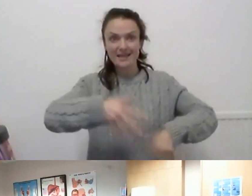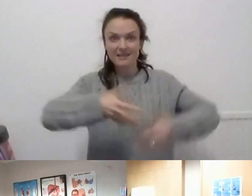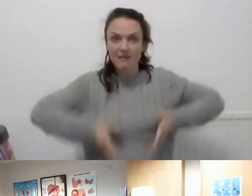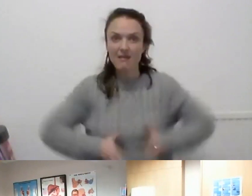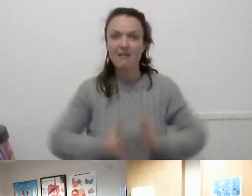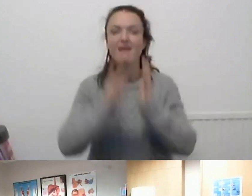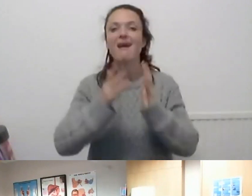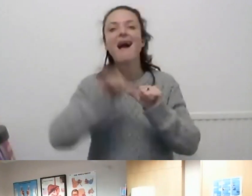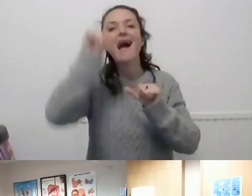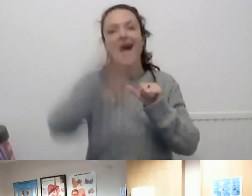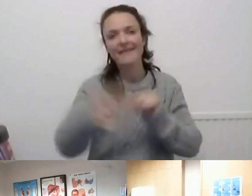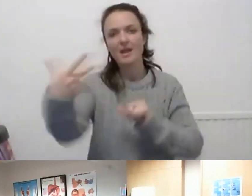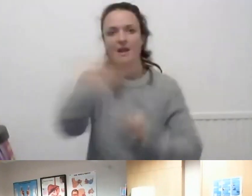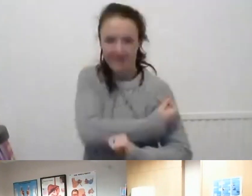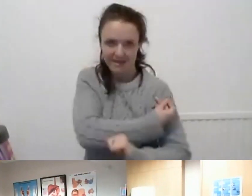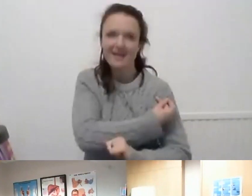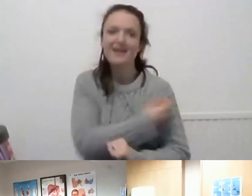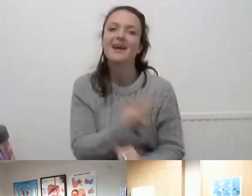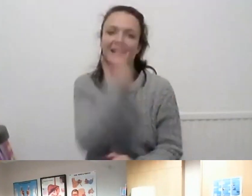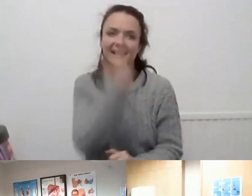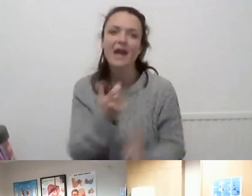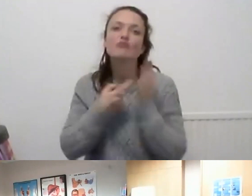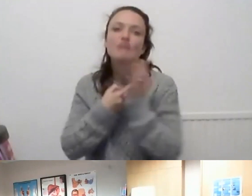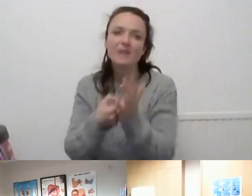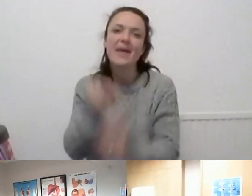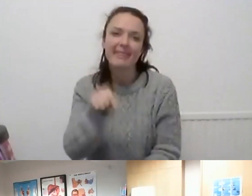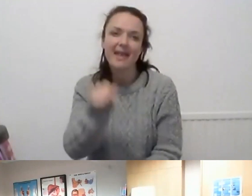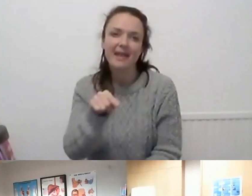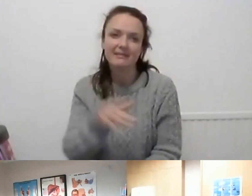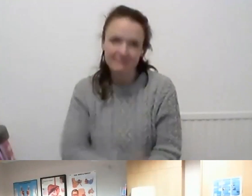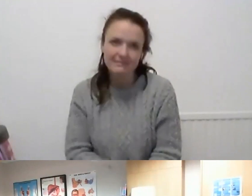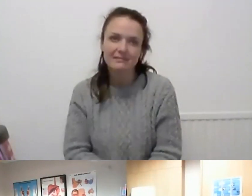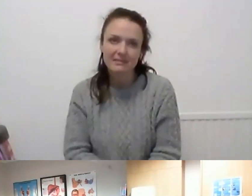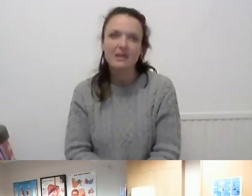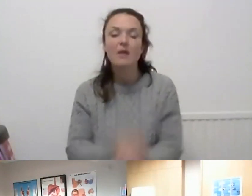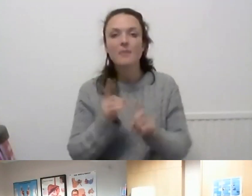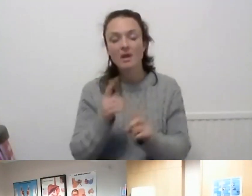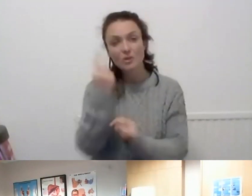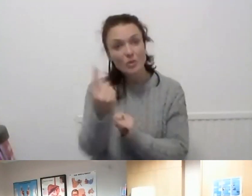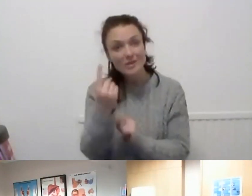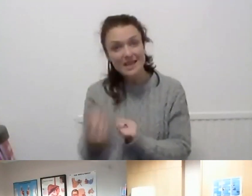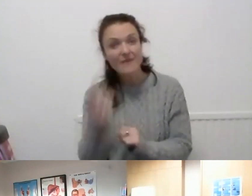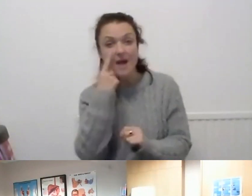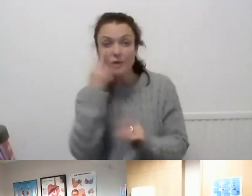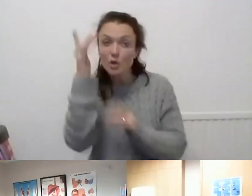your obstetric team, or speak with your GP or look online and try to kind of go to some reputable